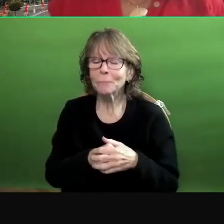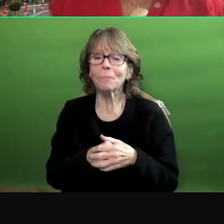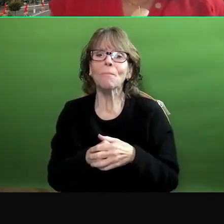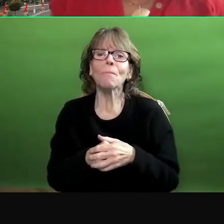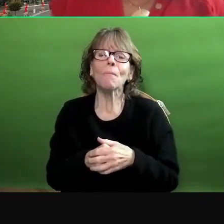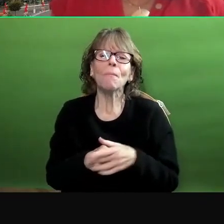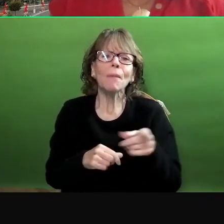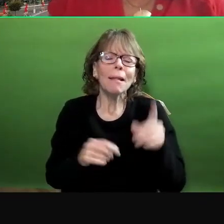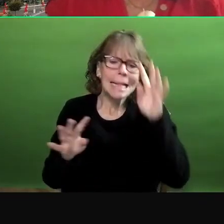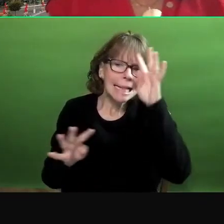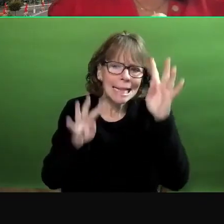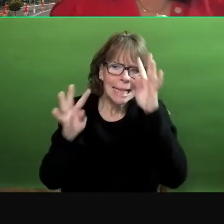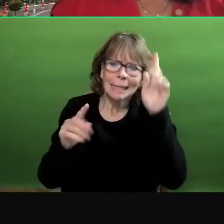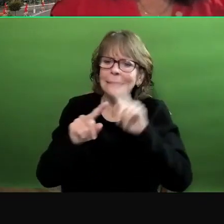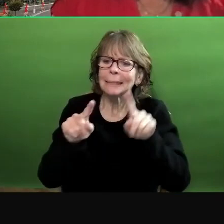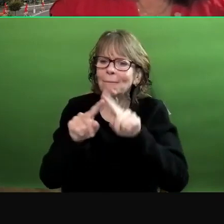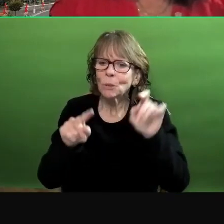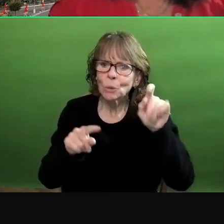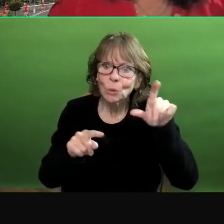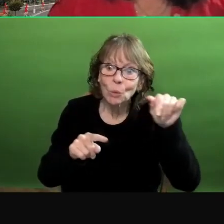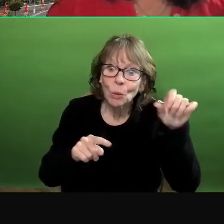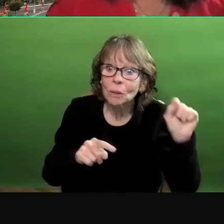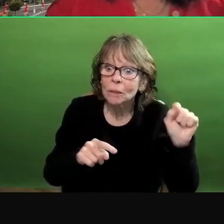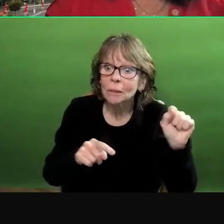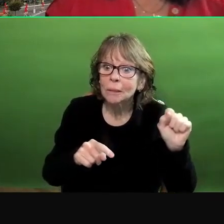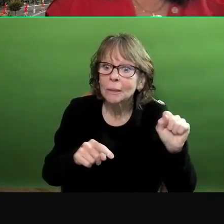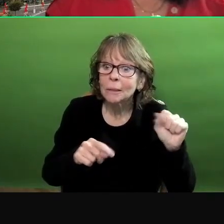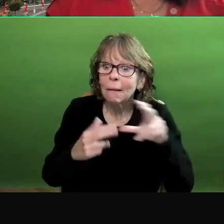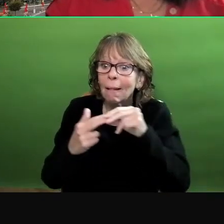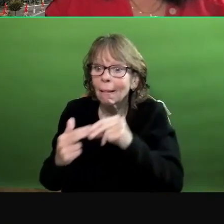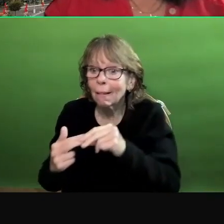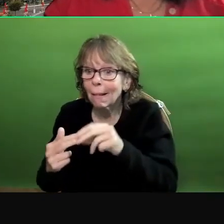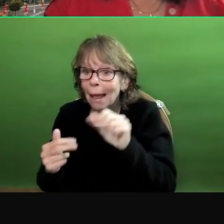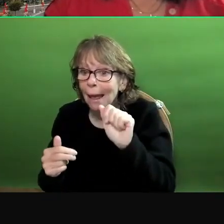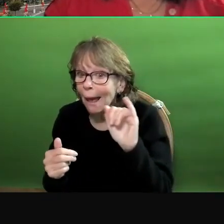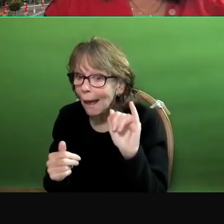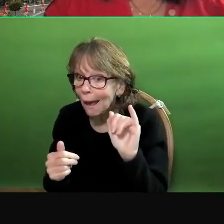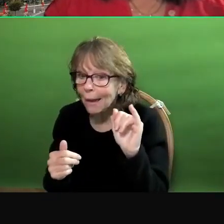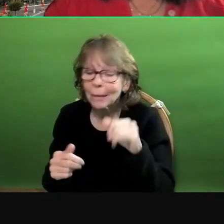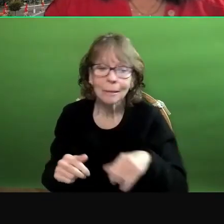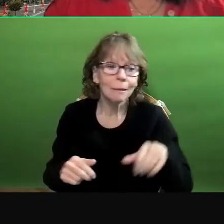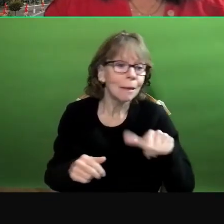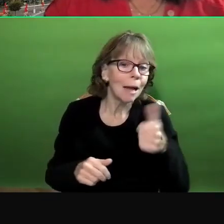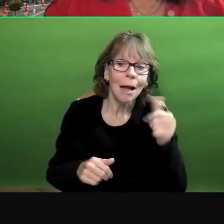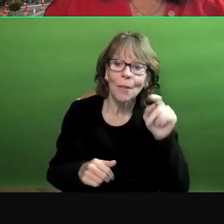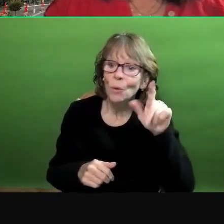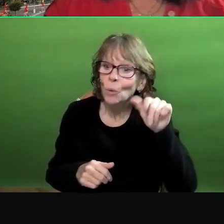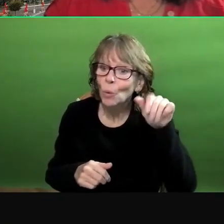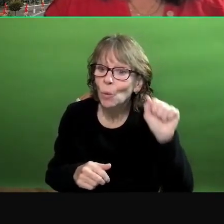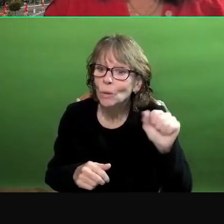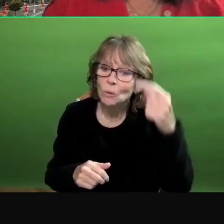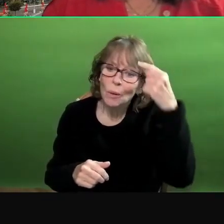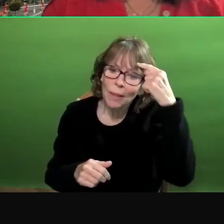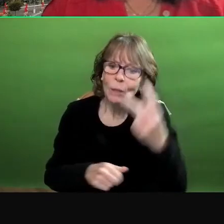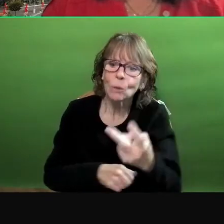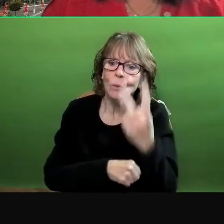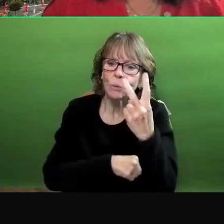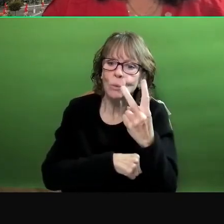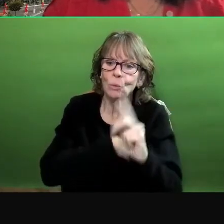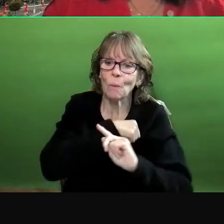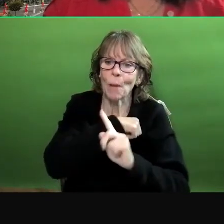up with emerging AI as well as other tools. We can think of them as two buckets of care.